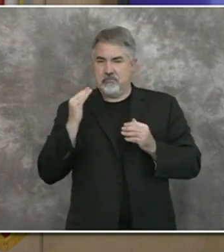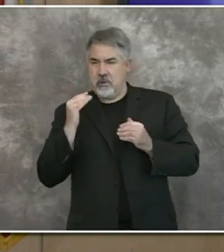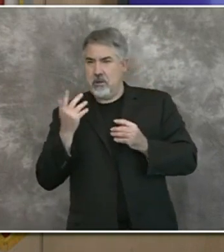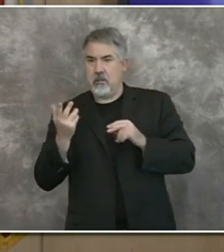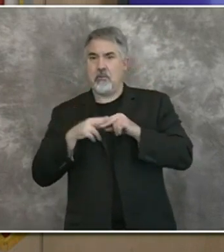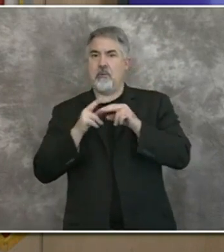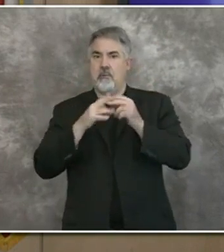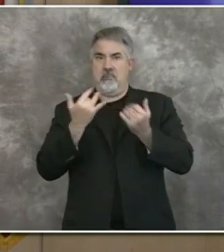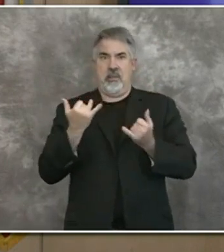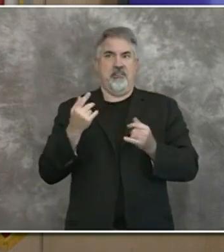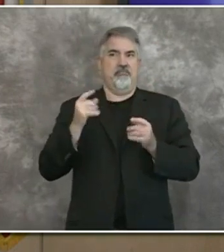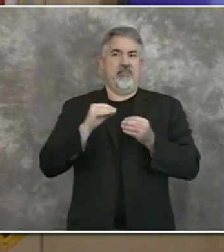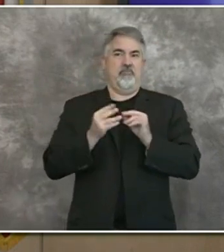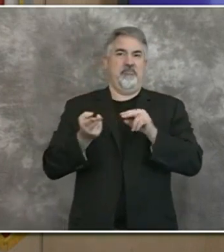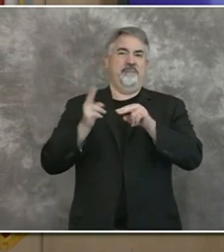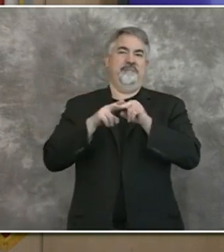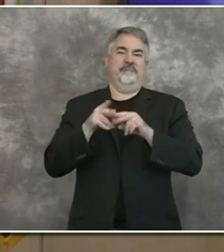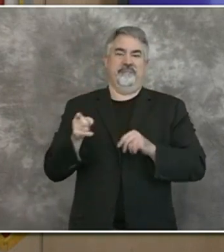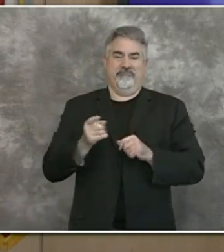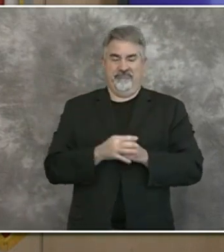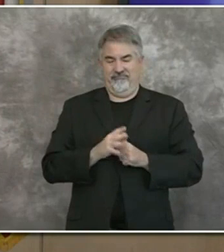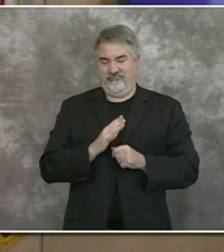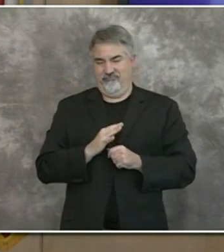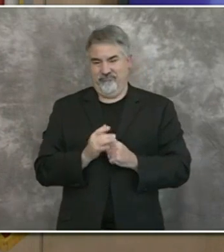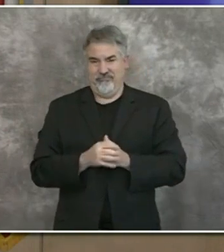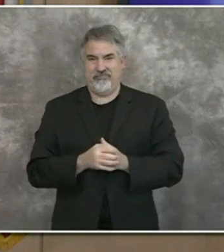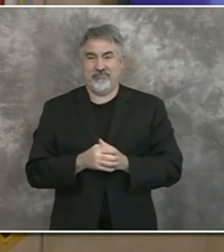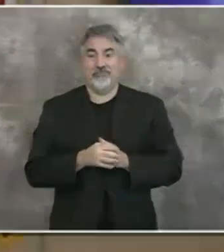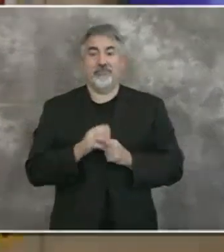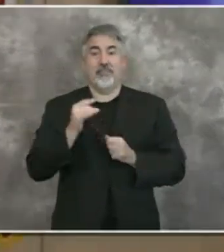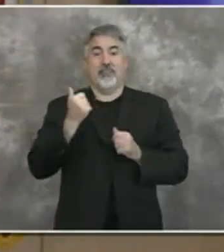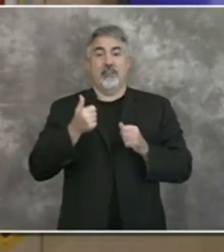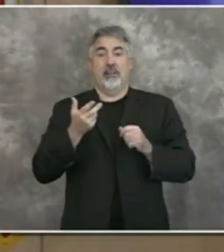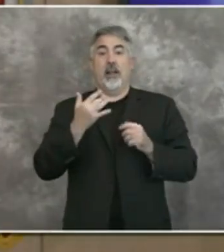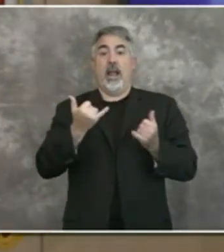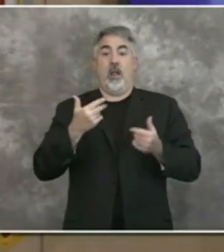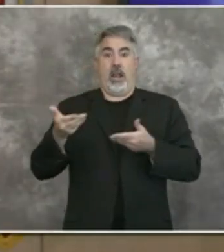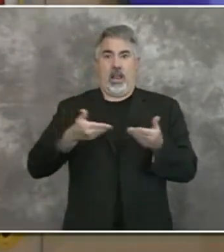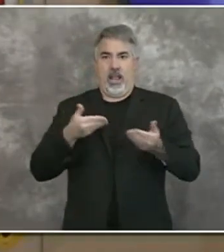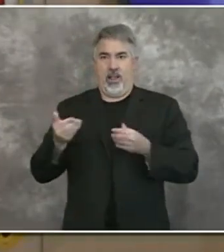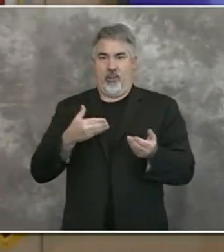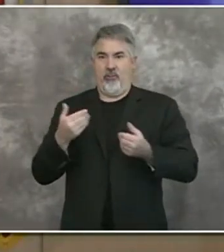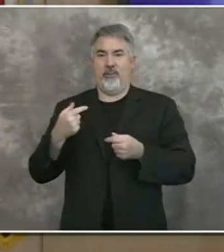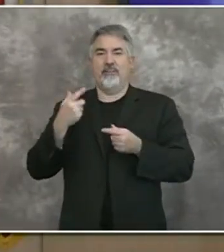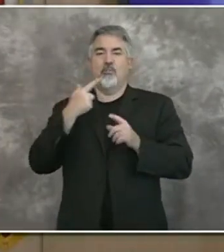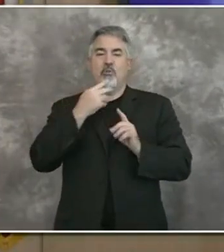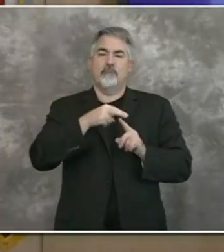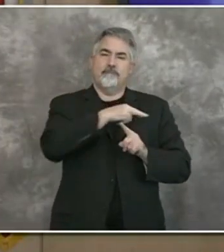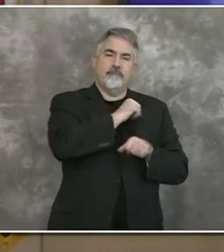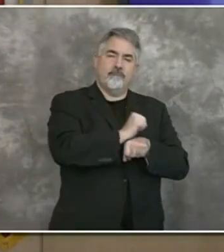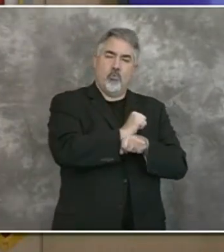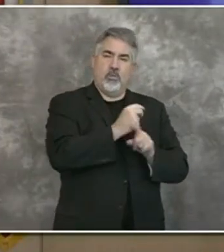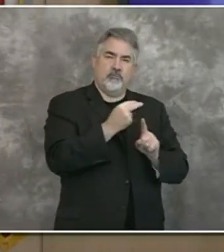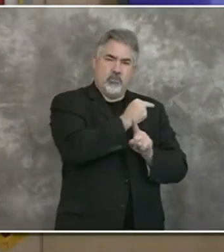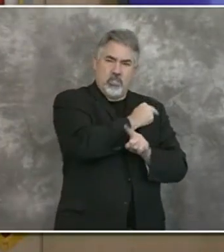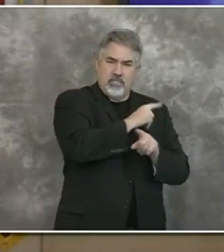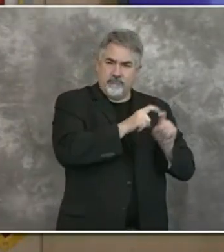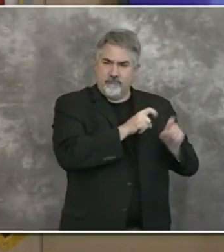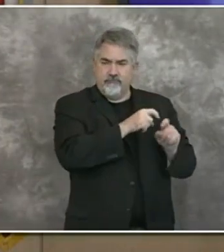ARE TESTING NUMBERS JUMP BACK UP AGAIN WHICH WE EXPECTED KIND OF MIDDLE OF THE WEEK AFTER WE GOT THROUGH THE WEEKEND. WE'RE SEEING SUCCESS IN IN BEGINNING TO TO MOVE OUR